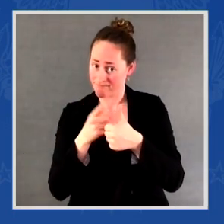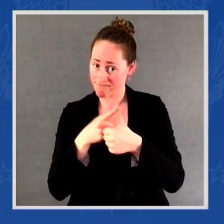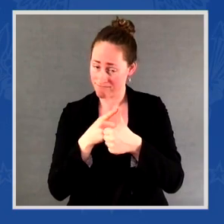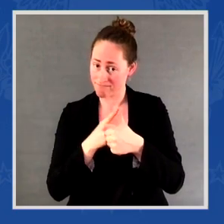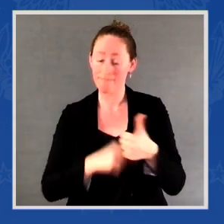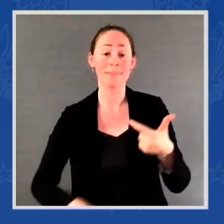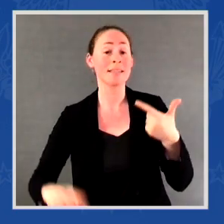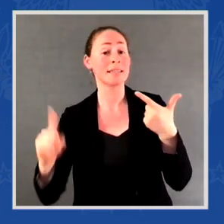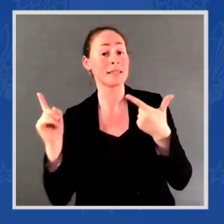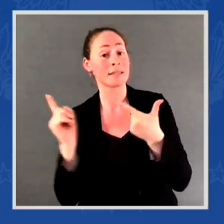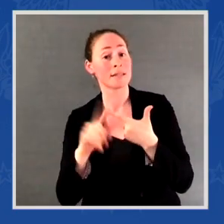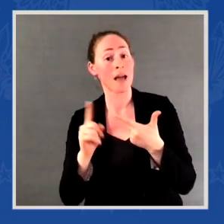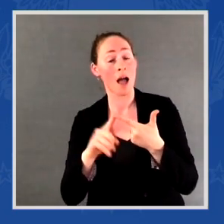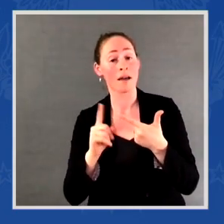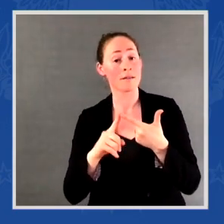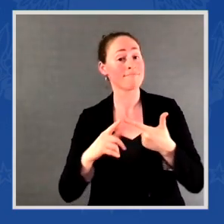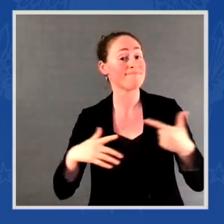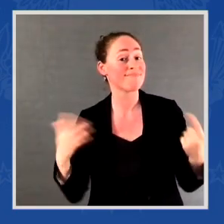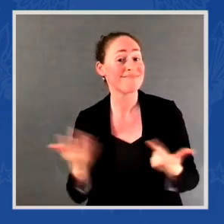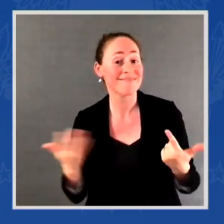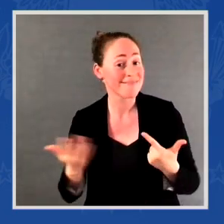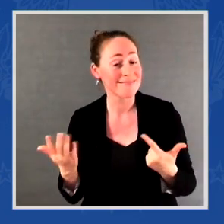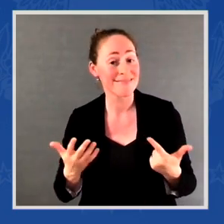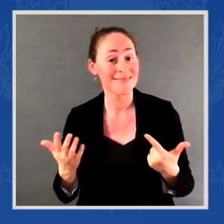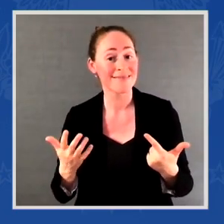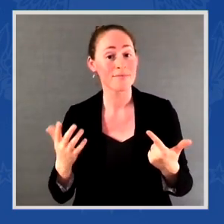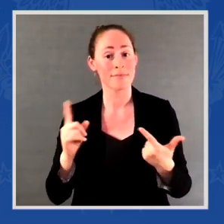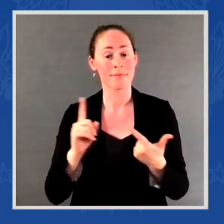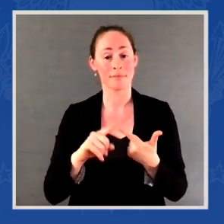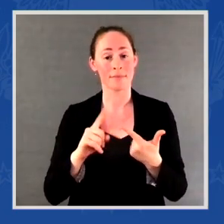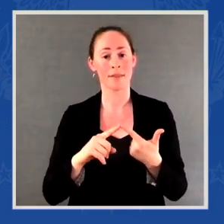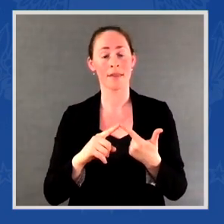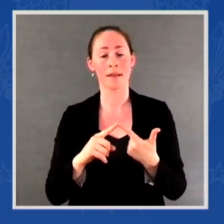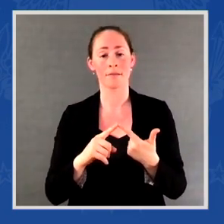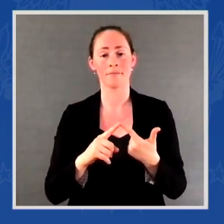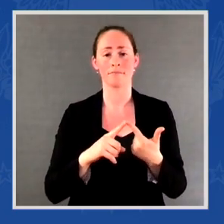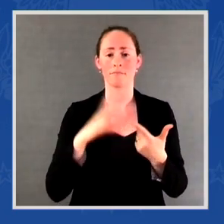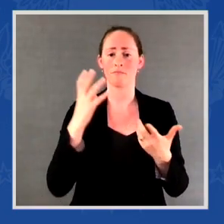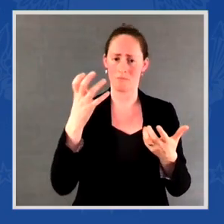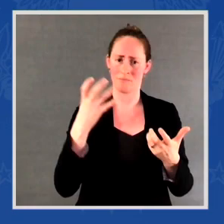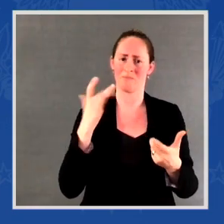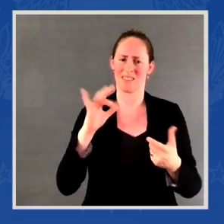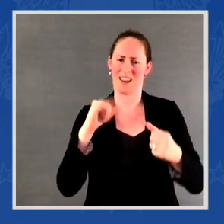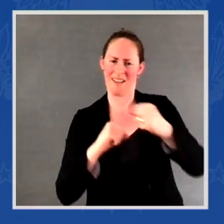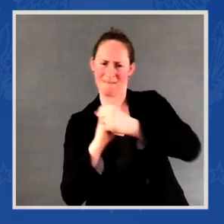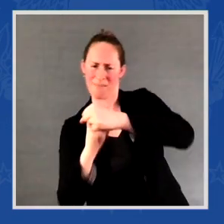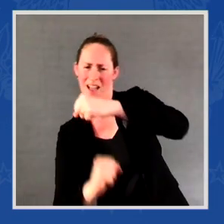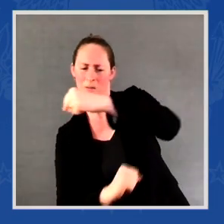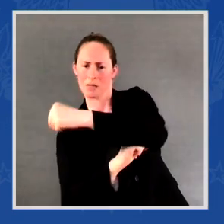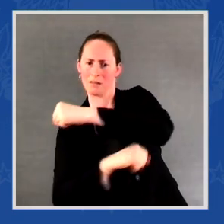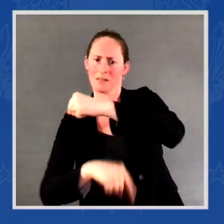And, two, because we had to rebuild the backbone of this country that had been so damaged, which is the middle class --